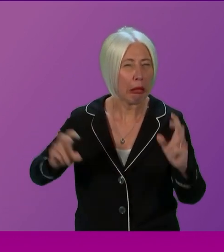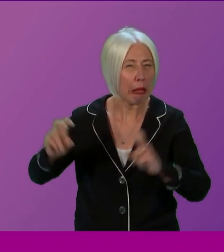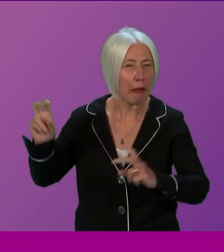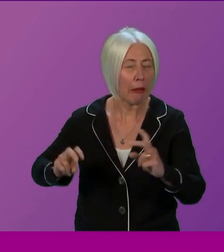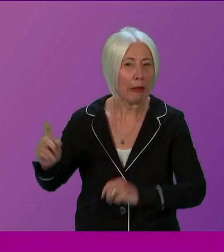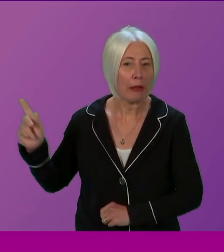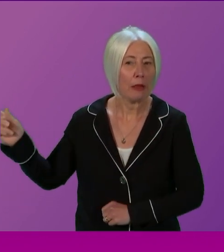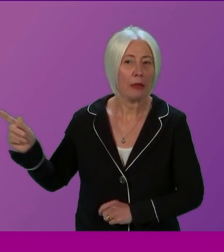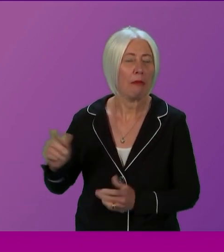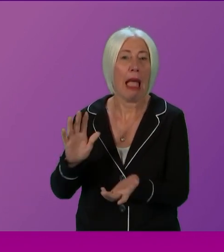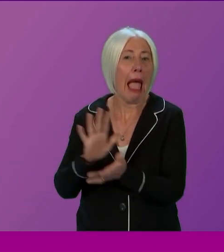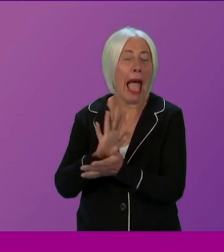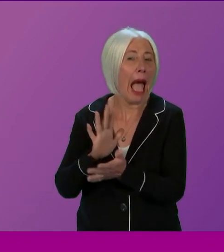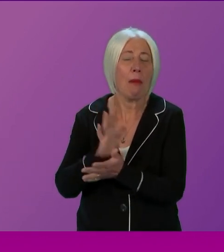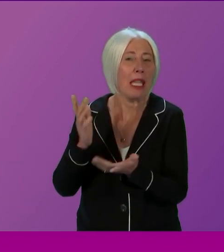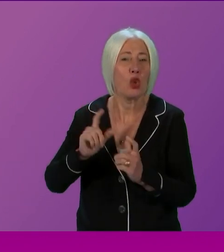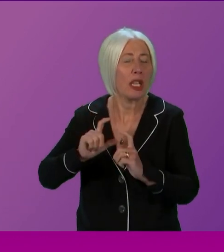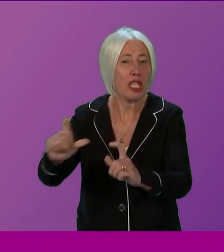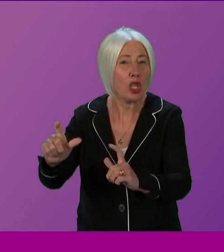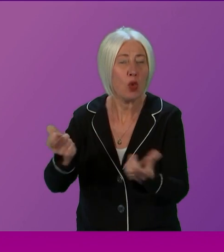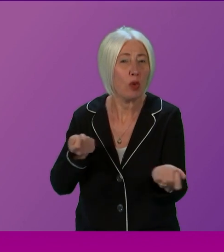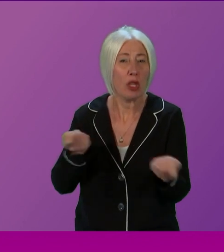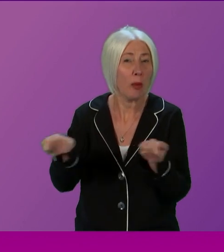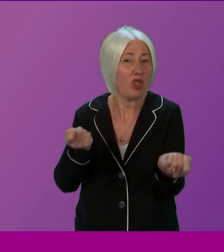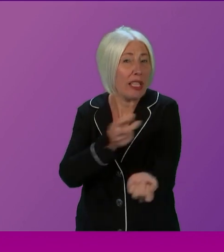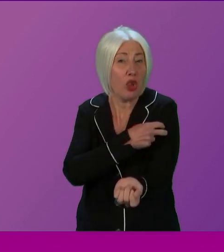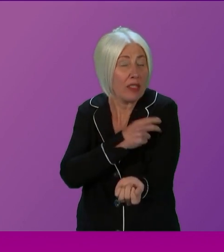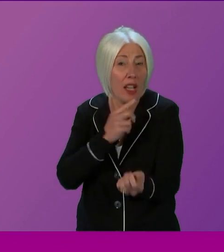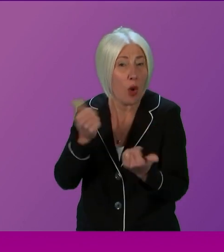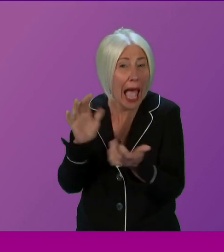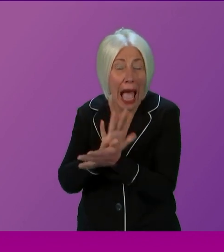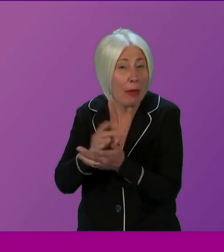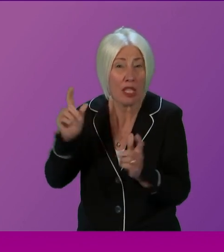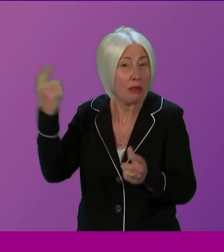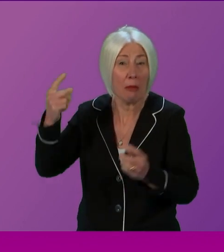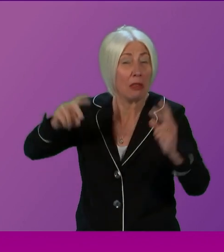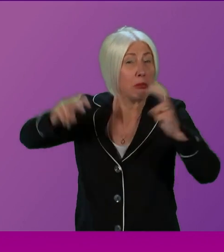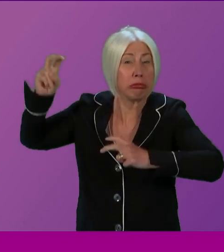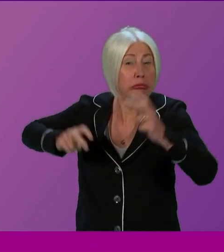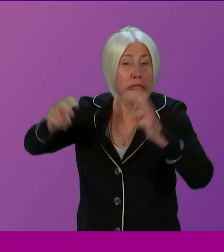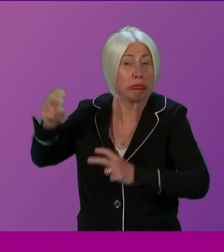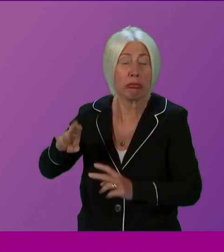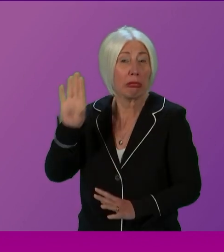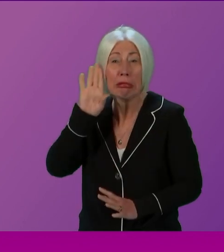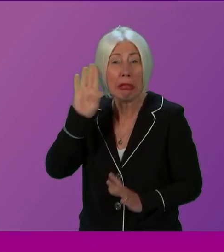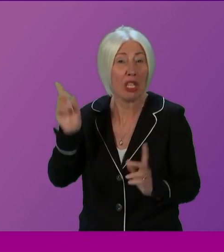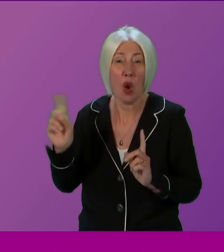If you are content to continue, Mr Ross, we will try to. I am very happy to continue. We can ignore them while I direct my comments to the First Minister.